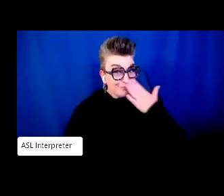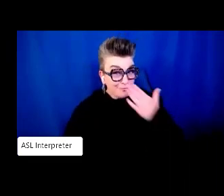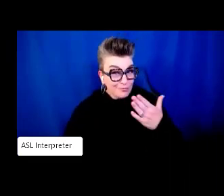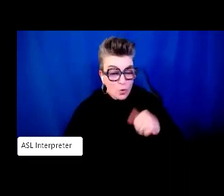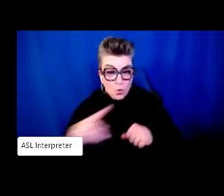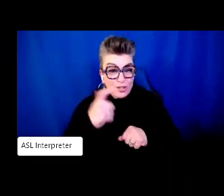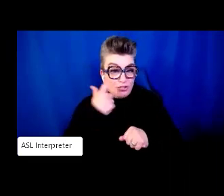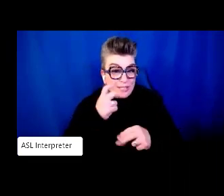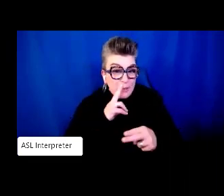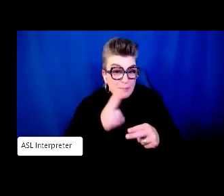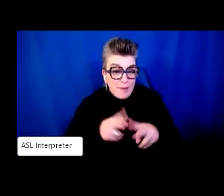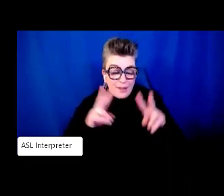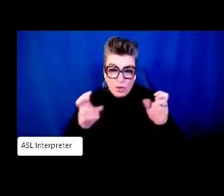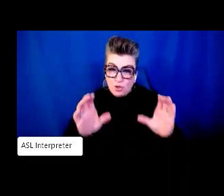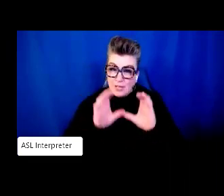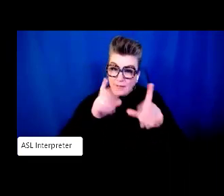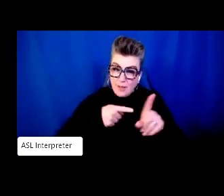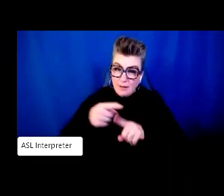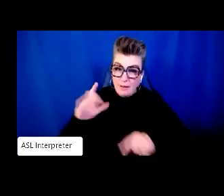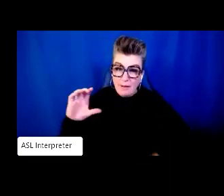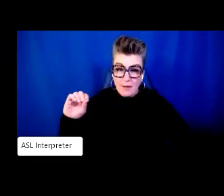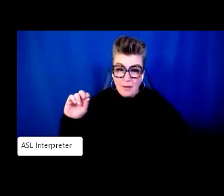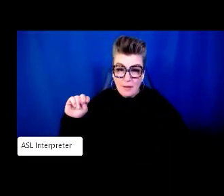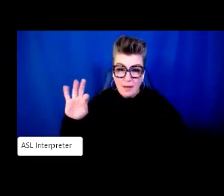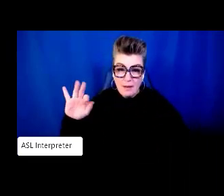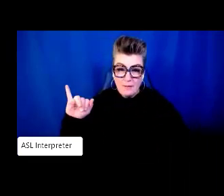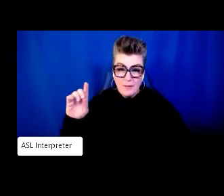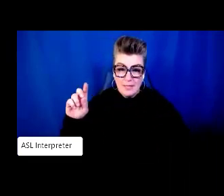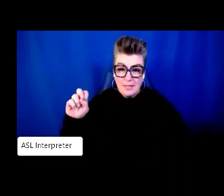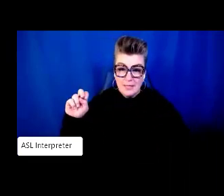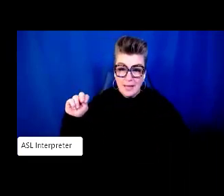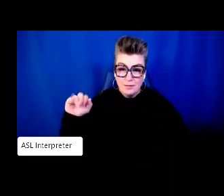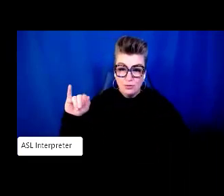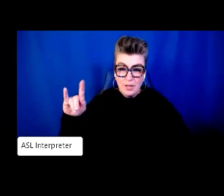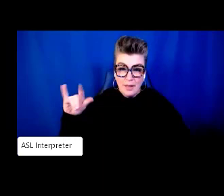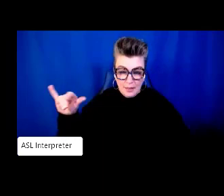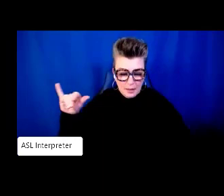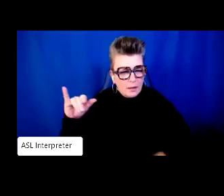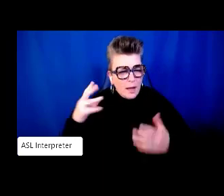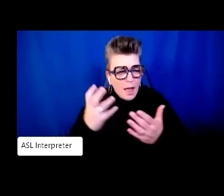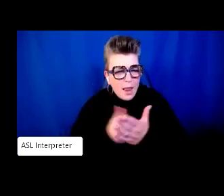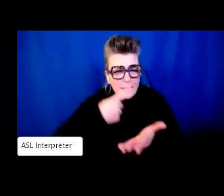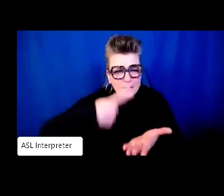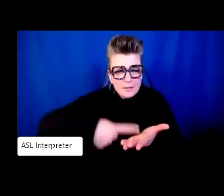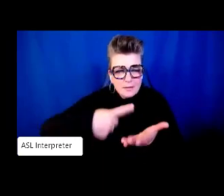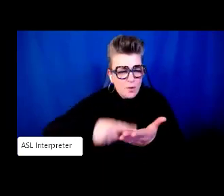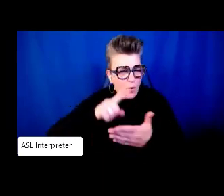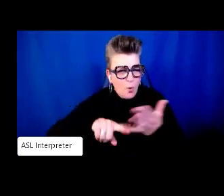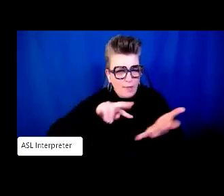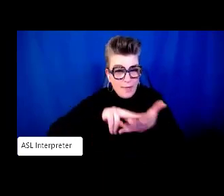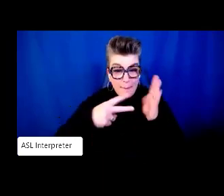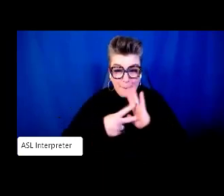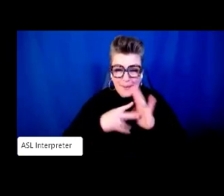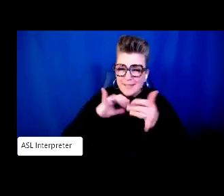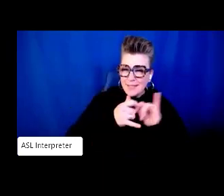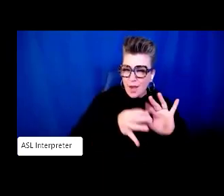let's take a moment to review what those are and how they relate to the DMS policy. Julia, could you give us a summary?